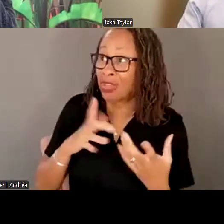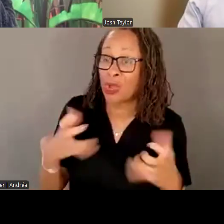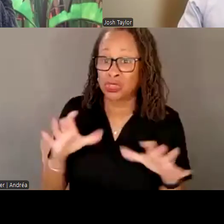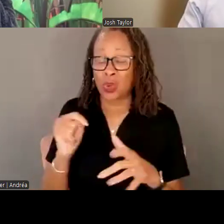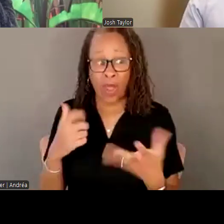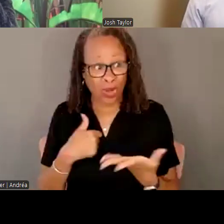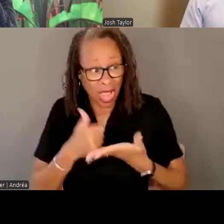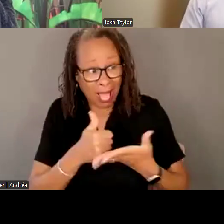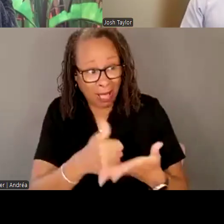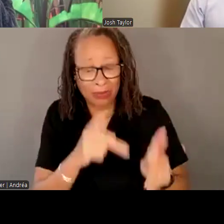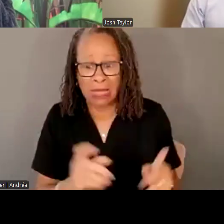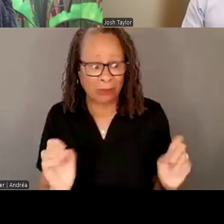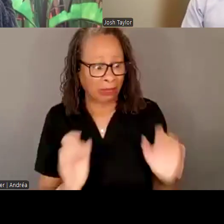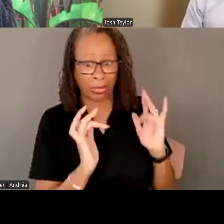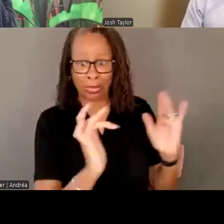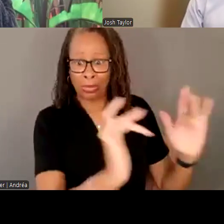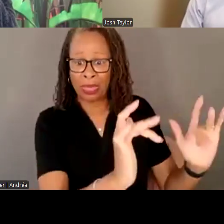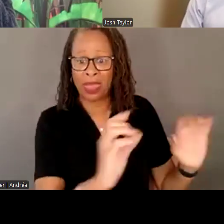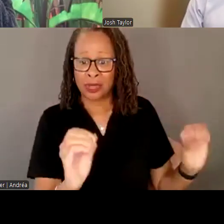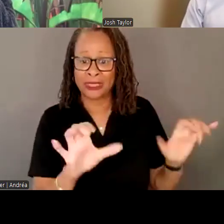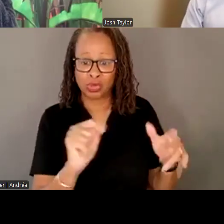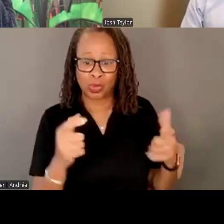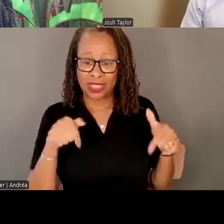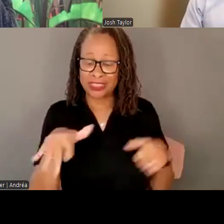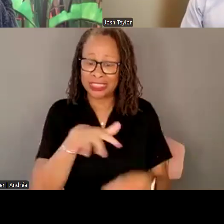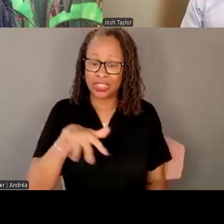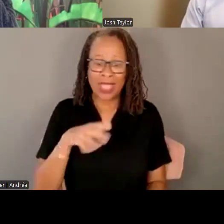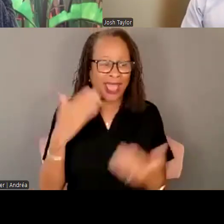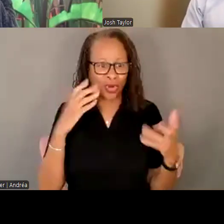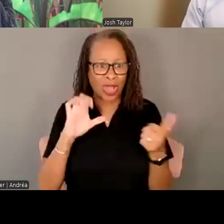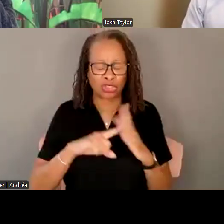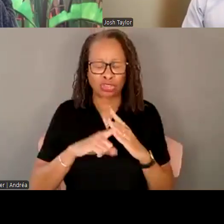and nobody seems to be doing it here, and I don't know how to get started."